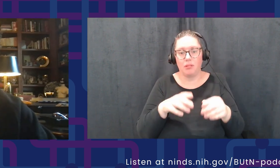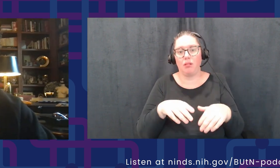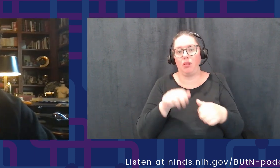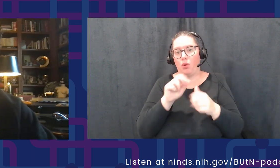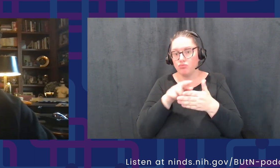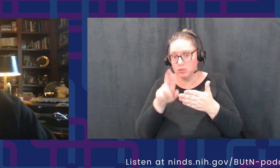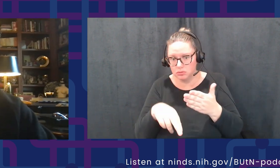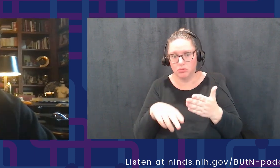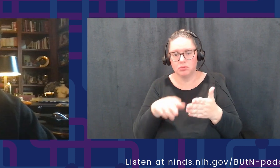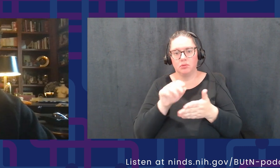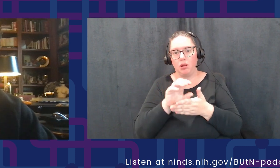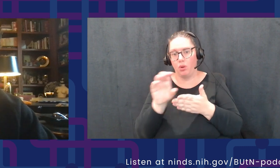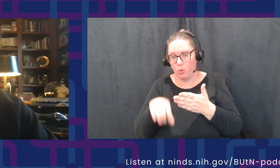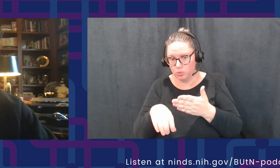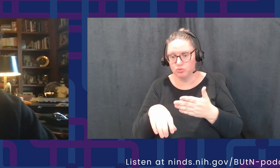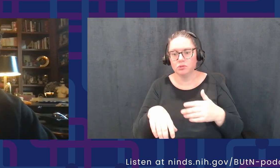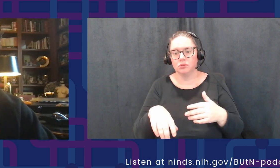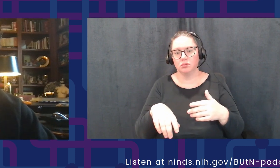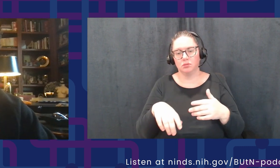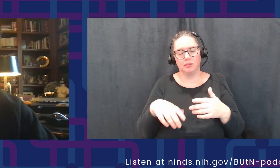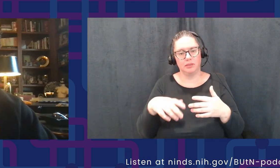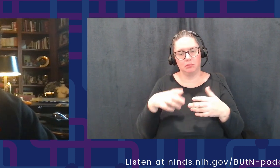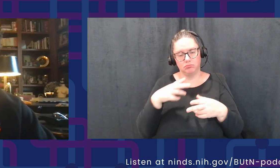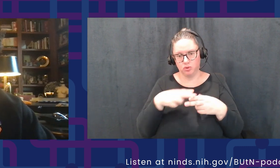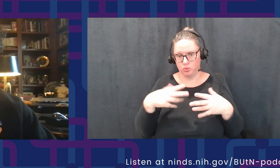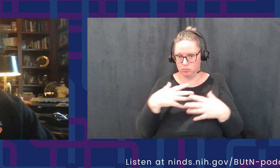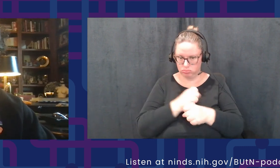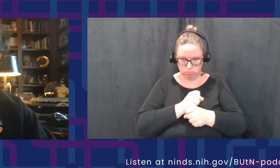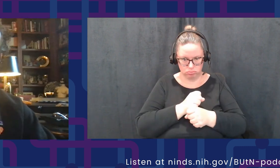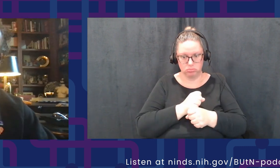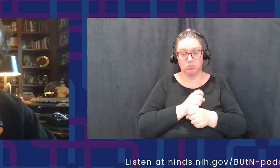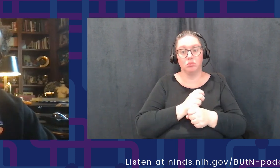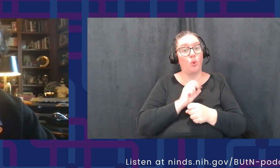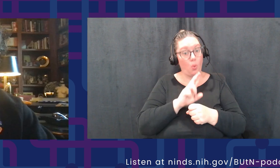to the methods, to the results, and the conclusion in a short amount of time.